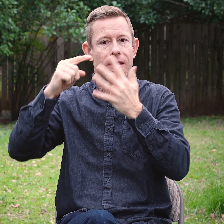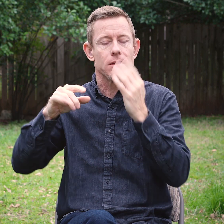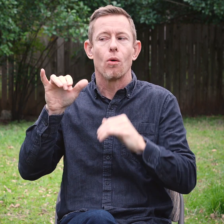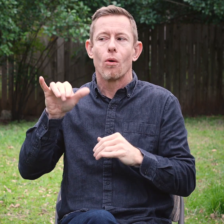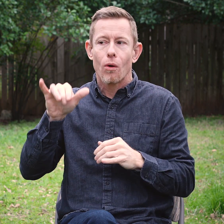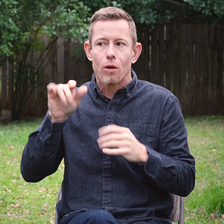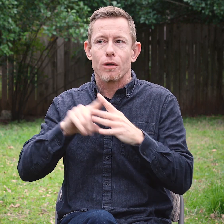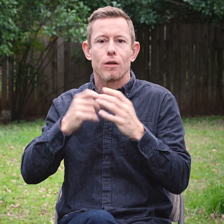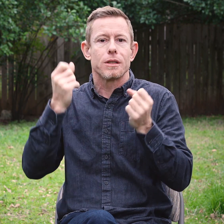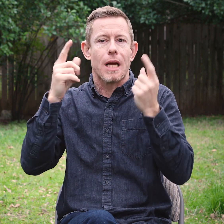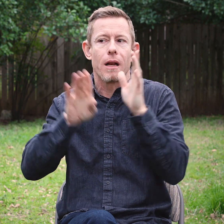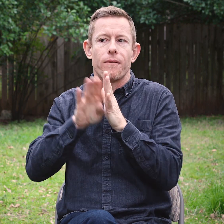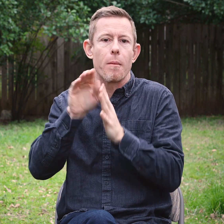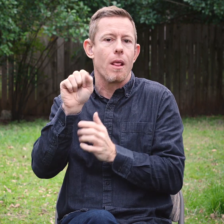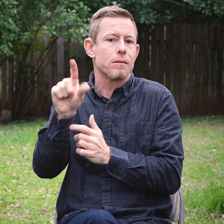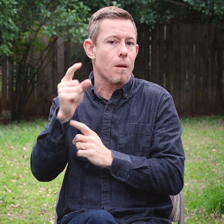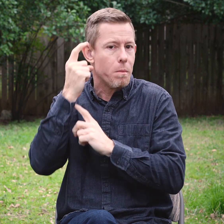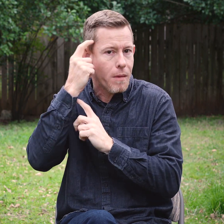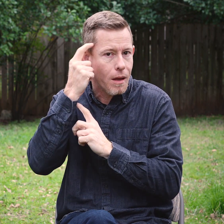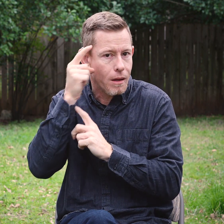I begin to develop an ASL mindset.